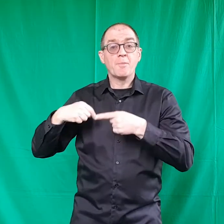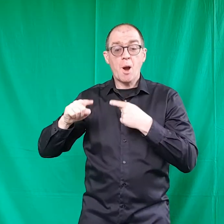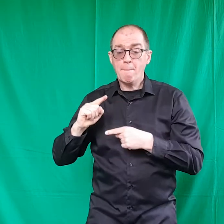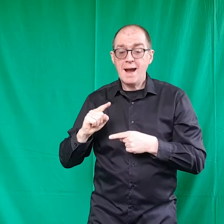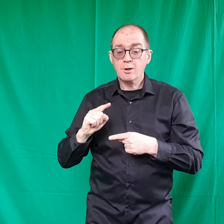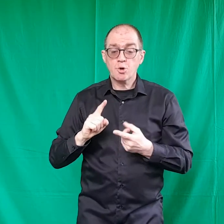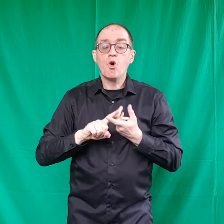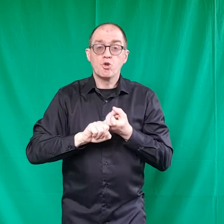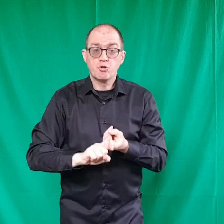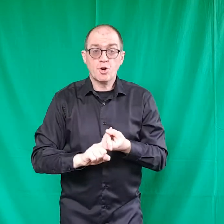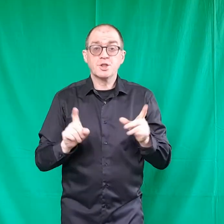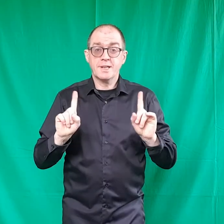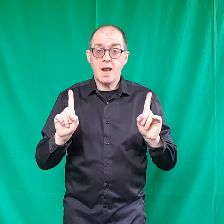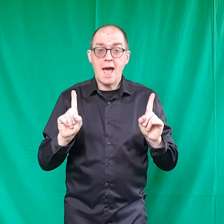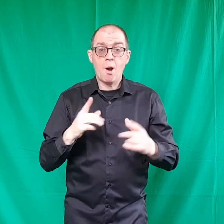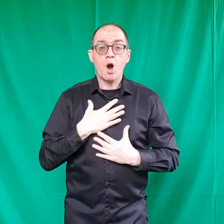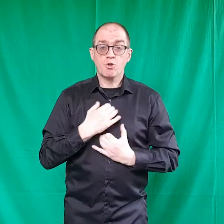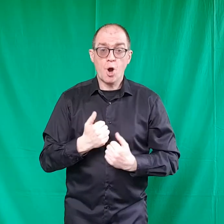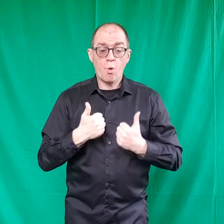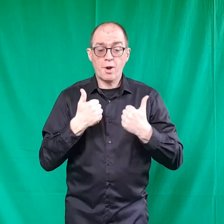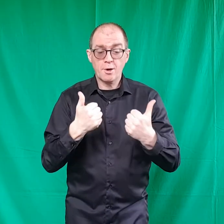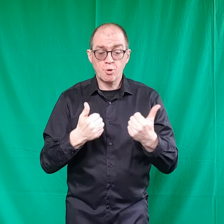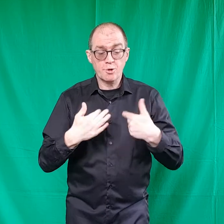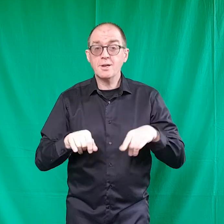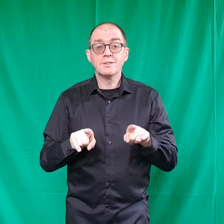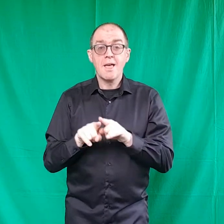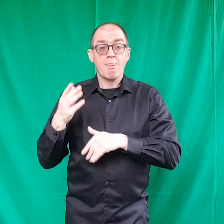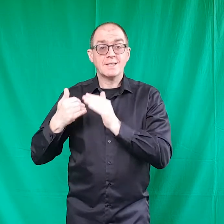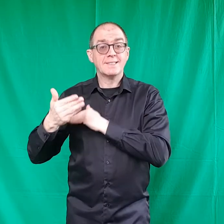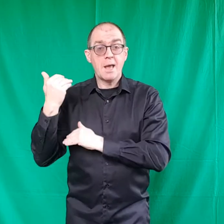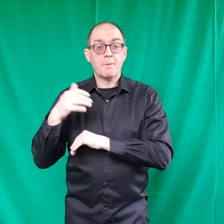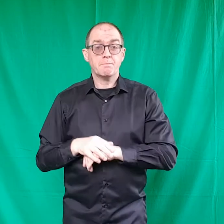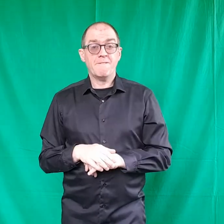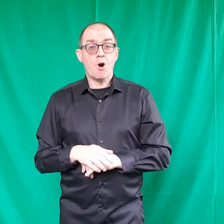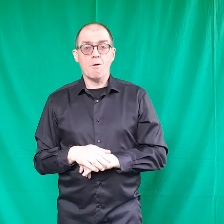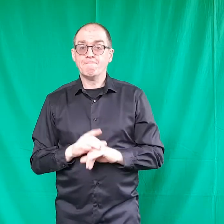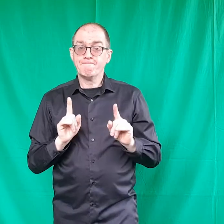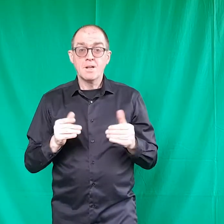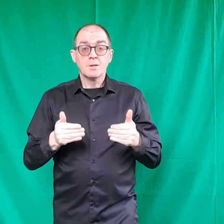Then we go back to - 'trust in our own gold and goodness' the same as before.